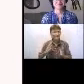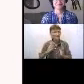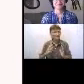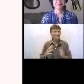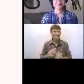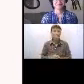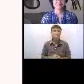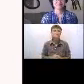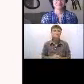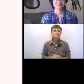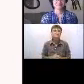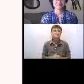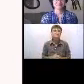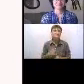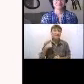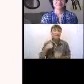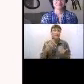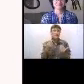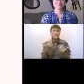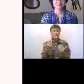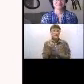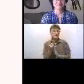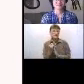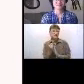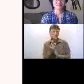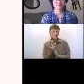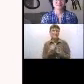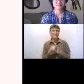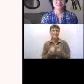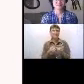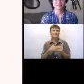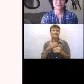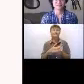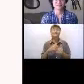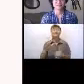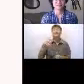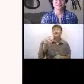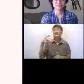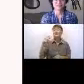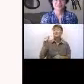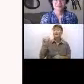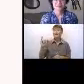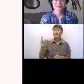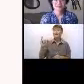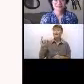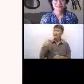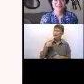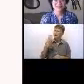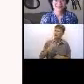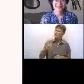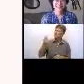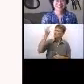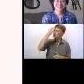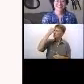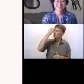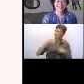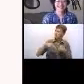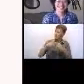our way down. It’s Patti here, I wasn't quick enough to think about going to Google. I just typed something that came up at the top of my head.